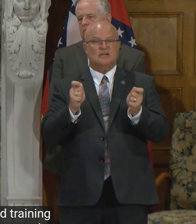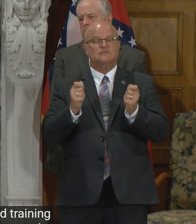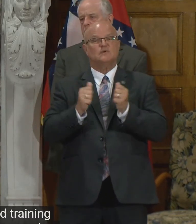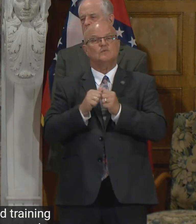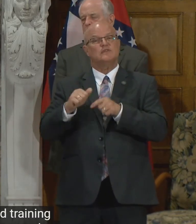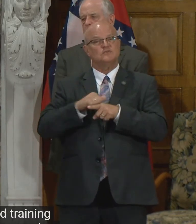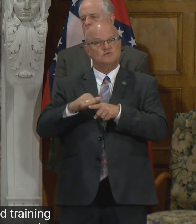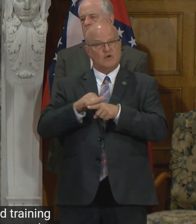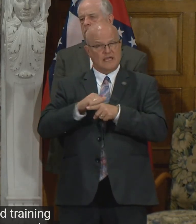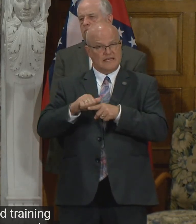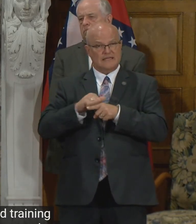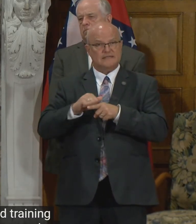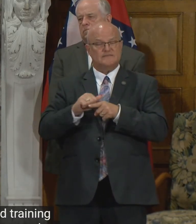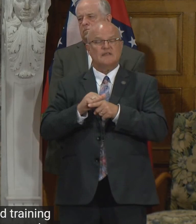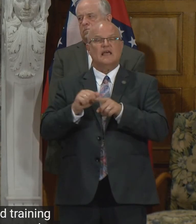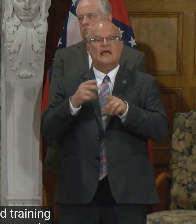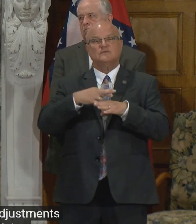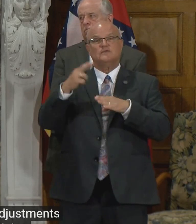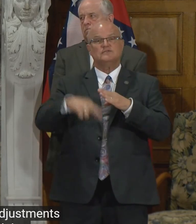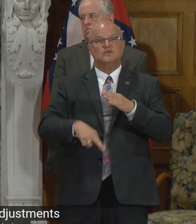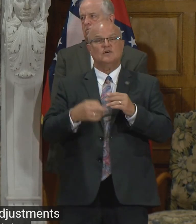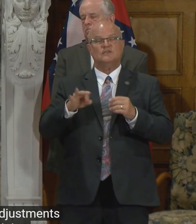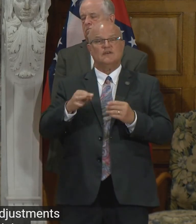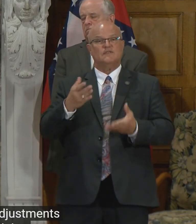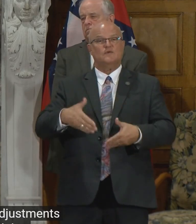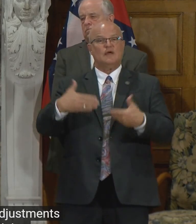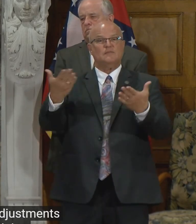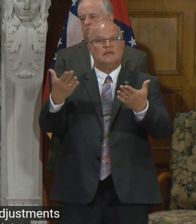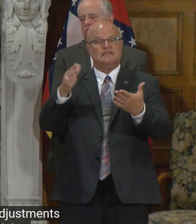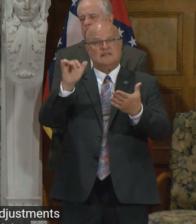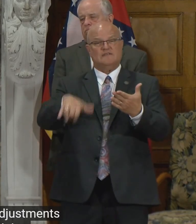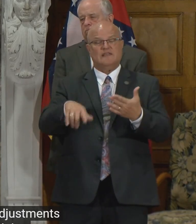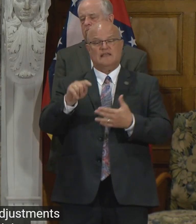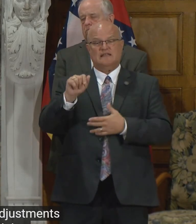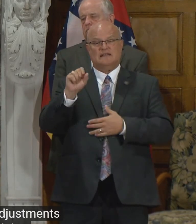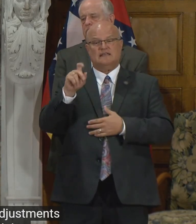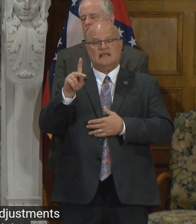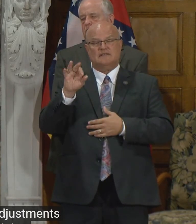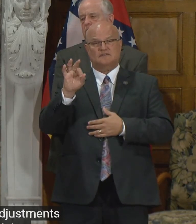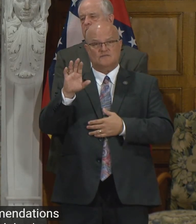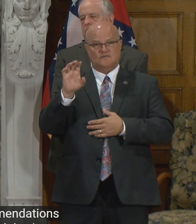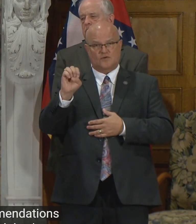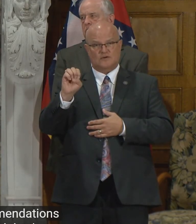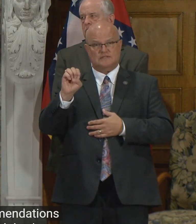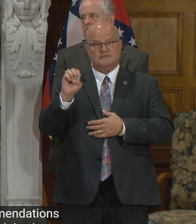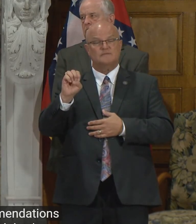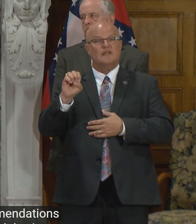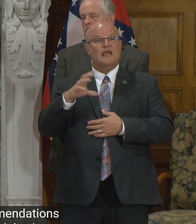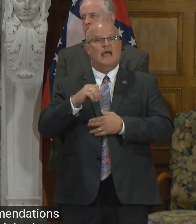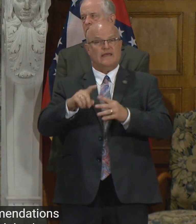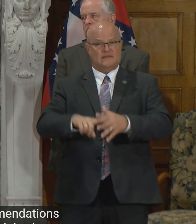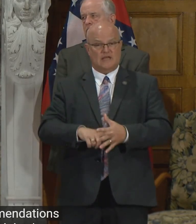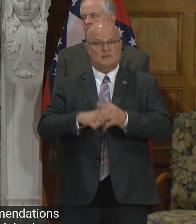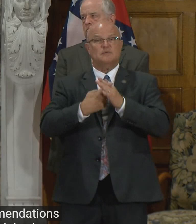and increased training as a result of the recommendations of that task force. And they're implemented at toleda.